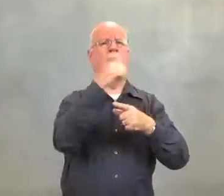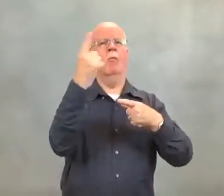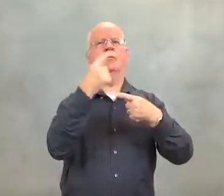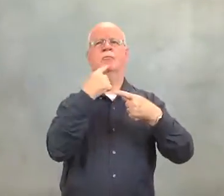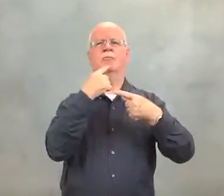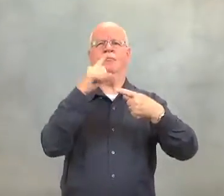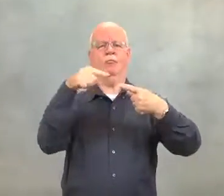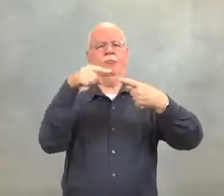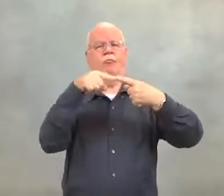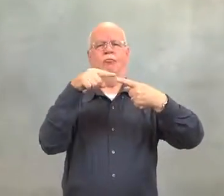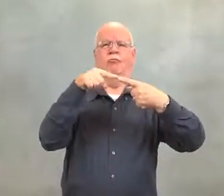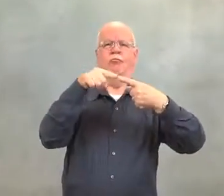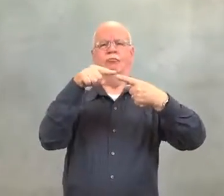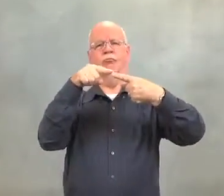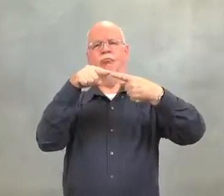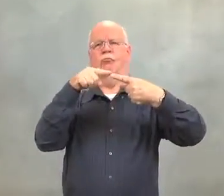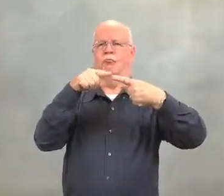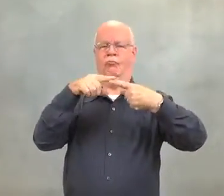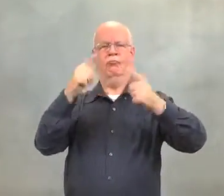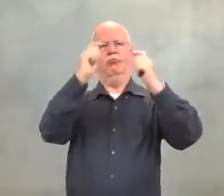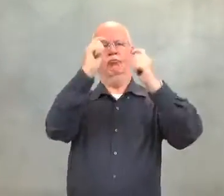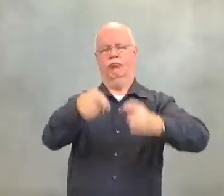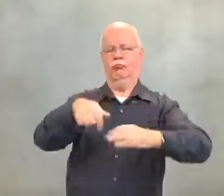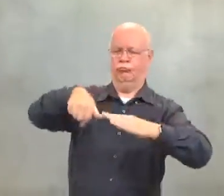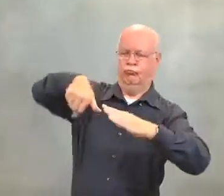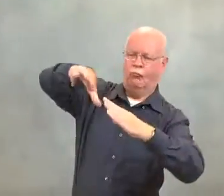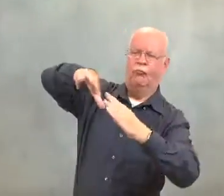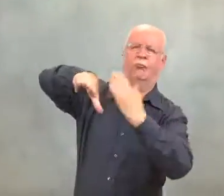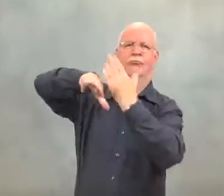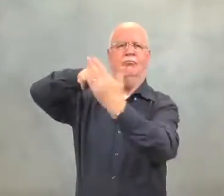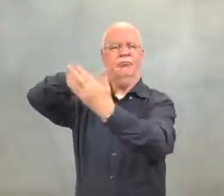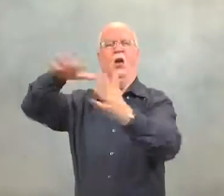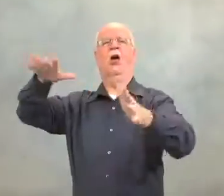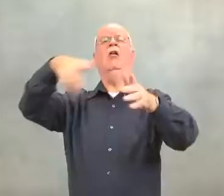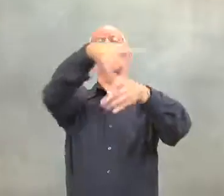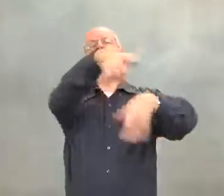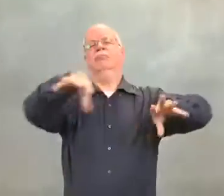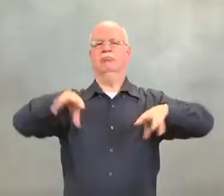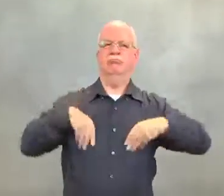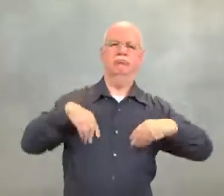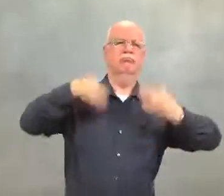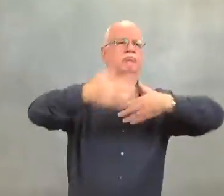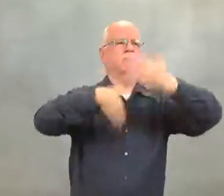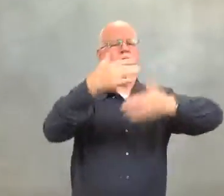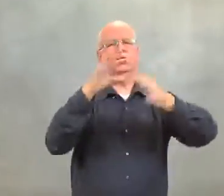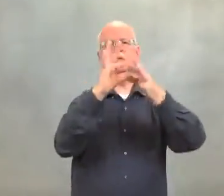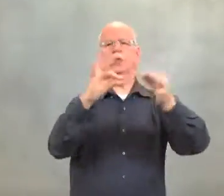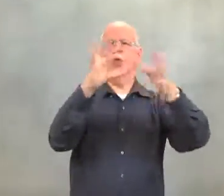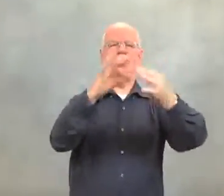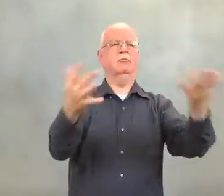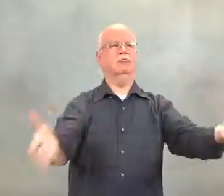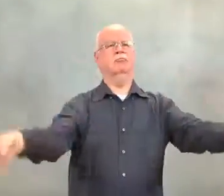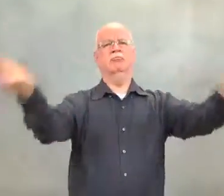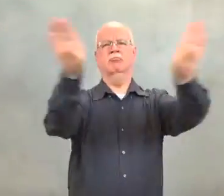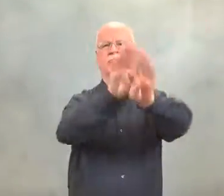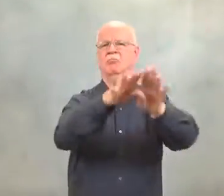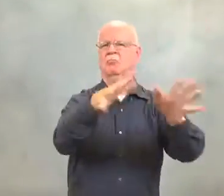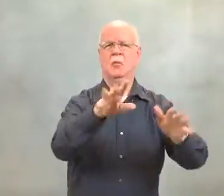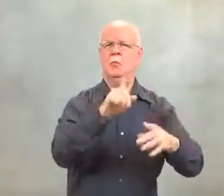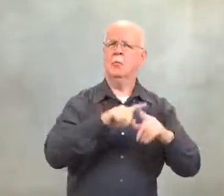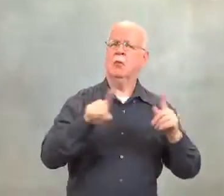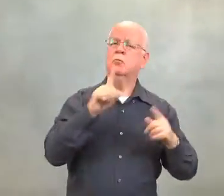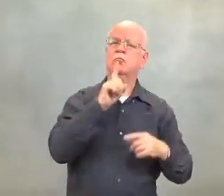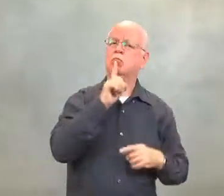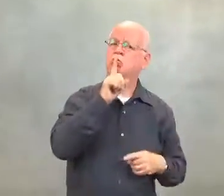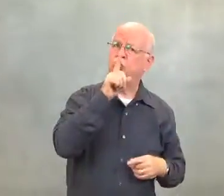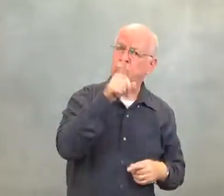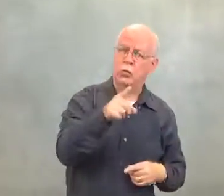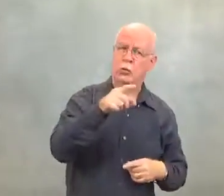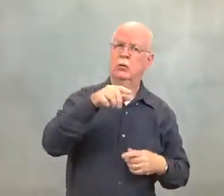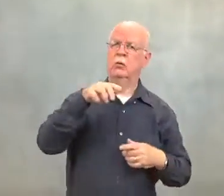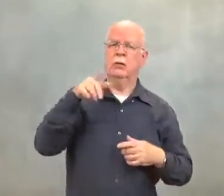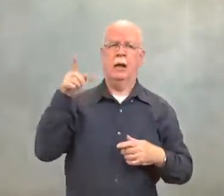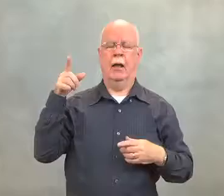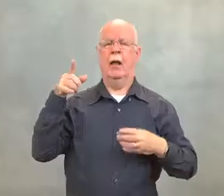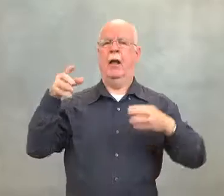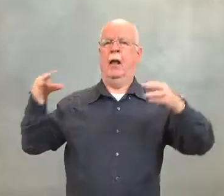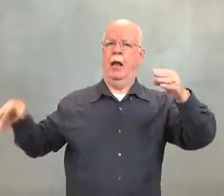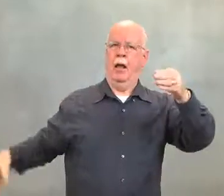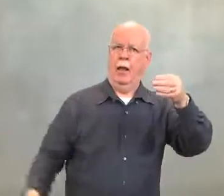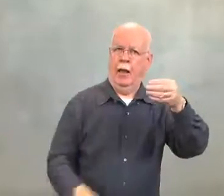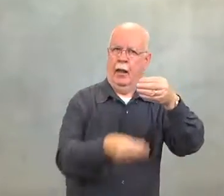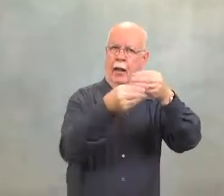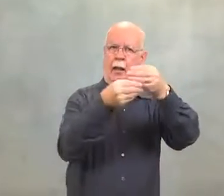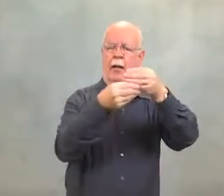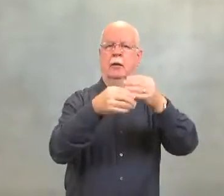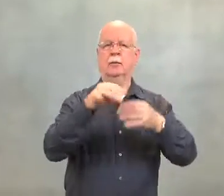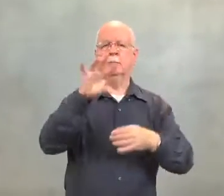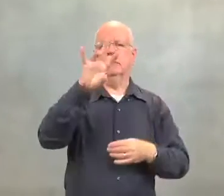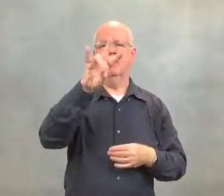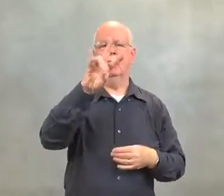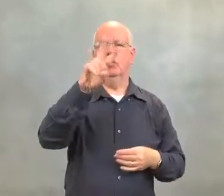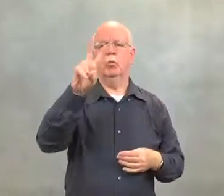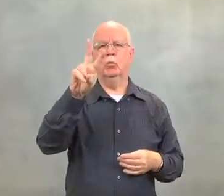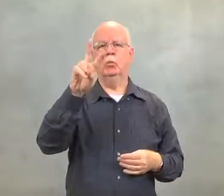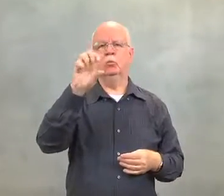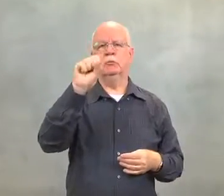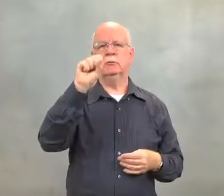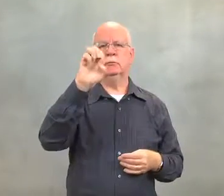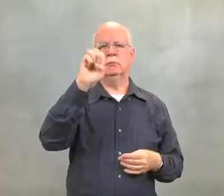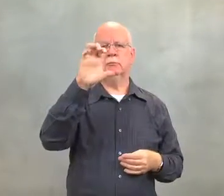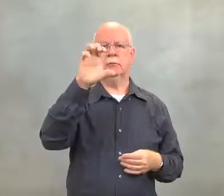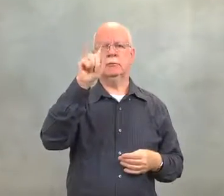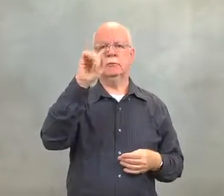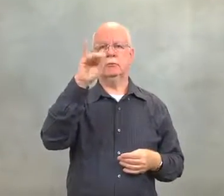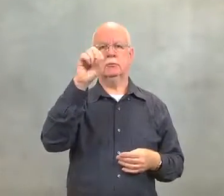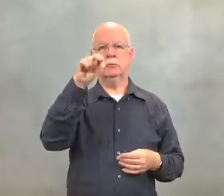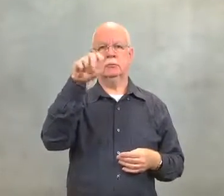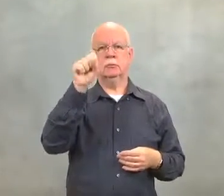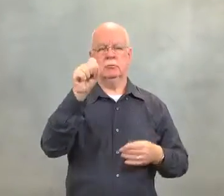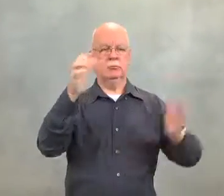The usual explanation is that Michigan accepted the peninsula, end of story.